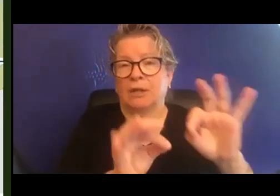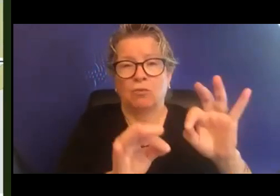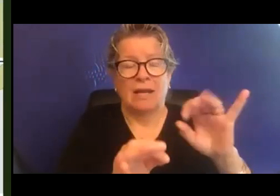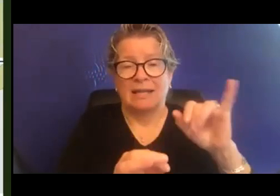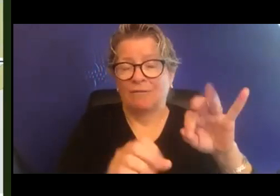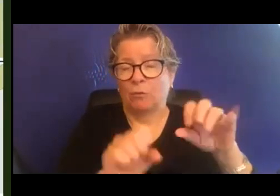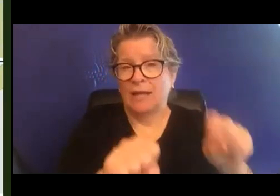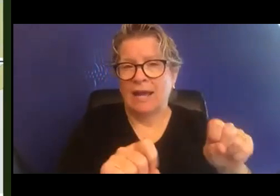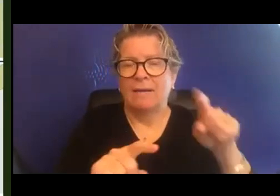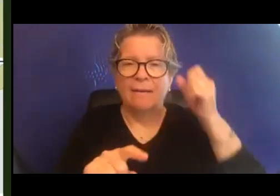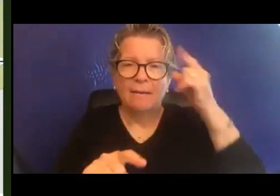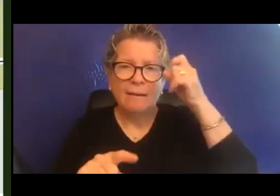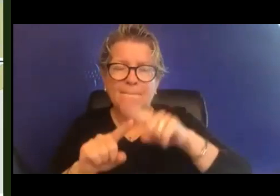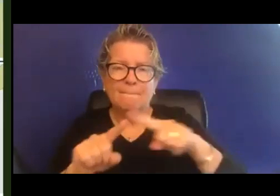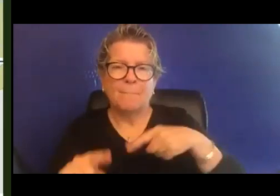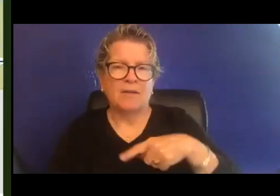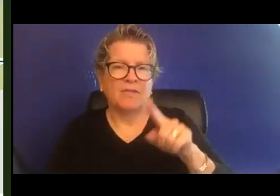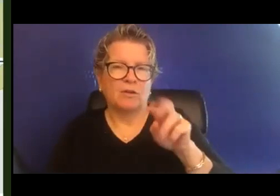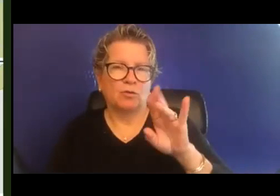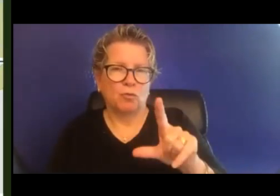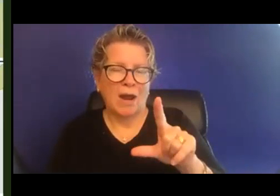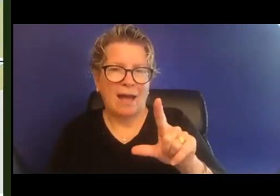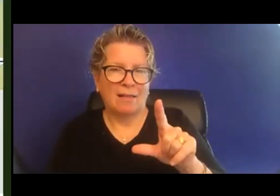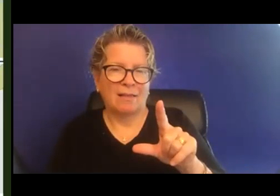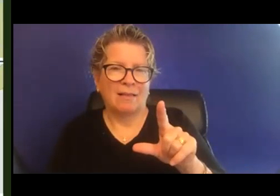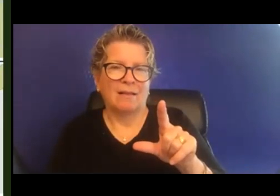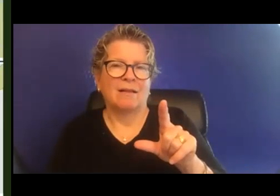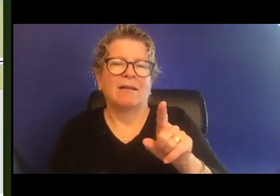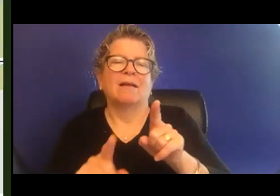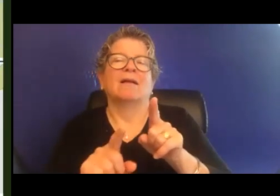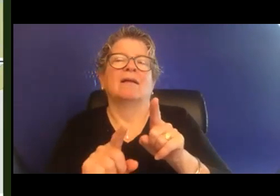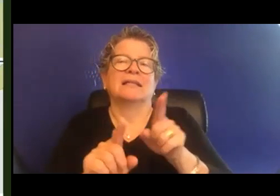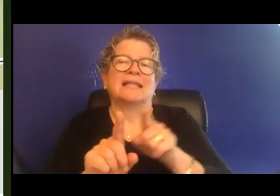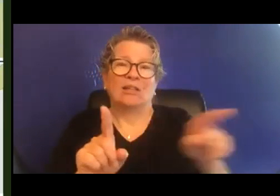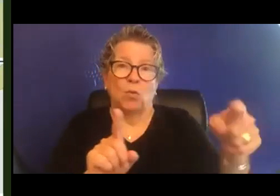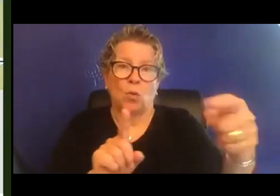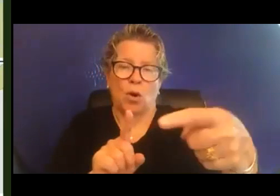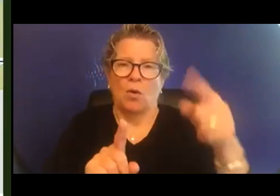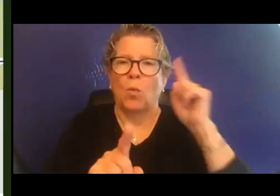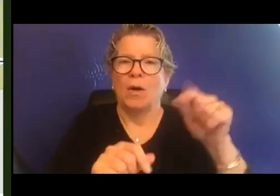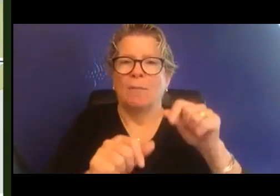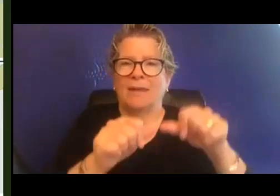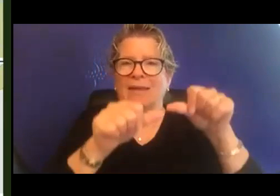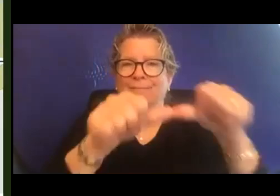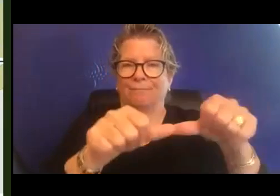The trail detour we are putting in will stay forever. It's not temporary, that will stay forever.